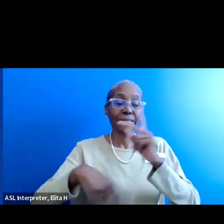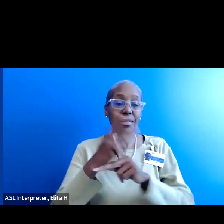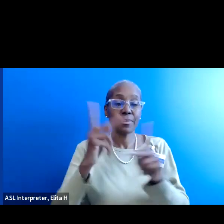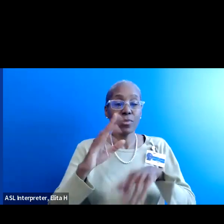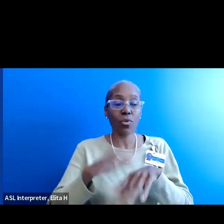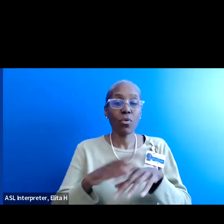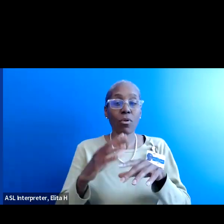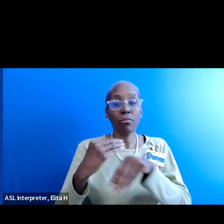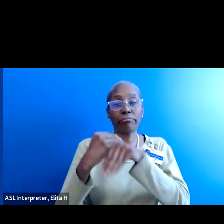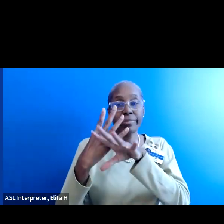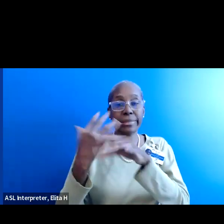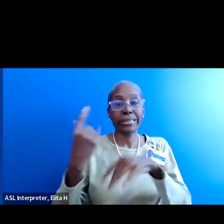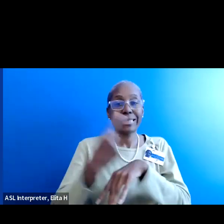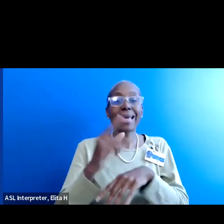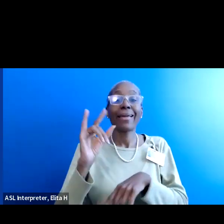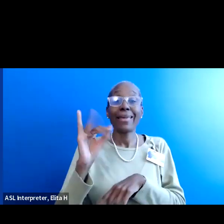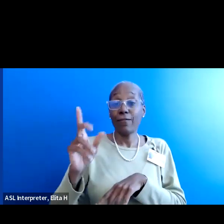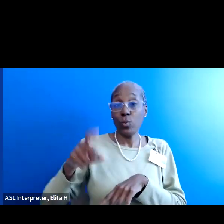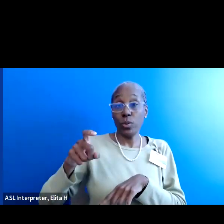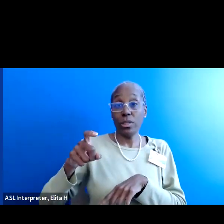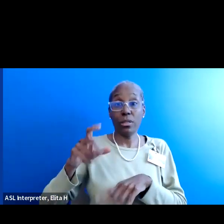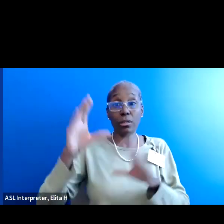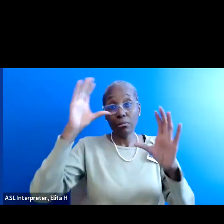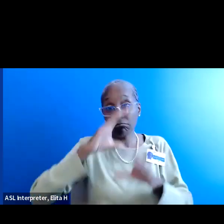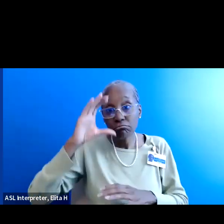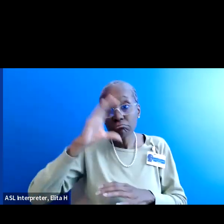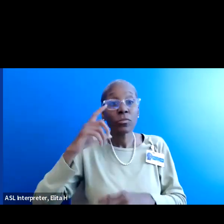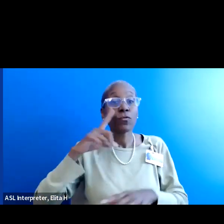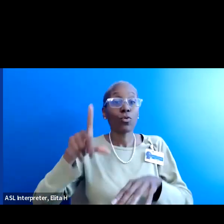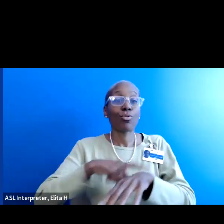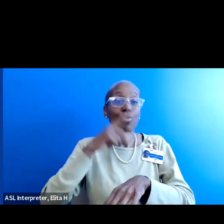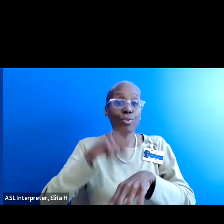to leave you with if you ever do need to look for a long-term care facility,